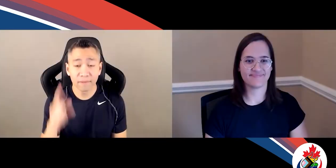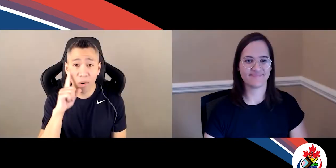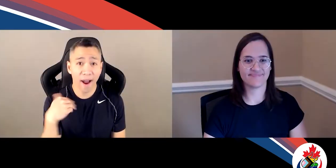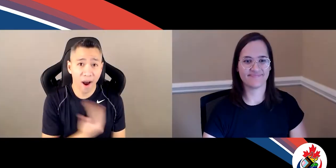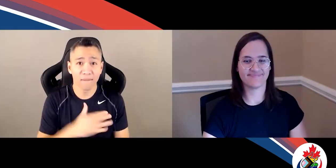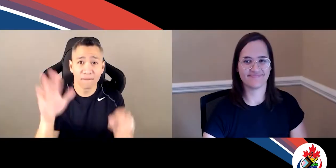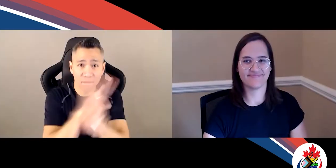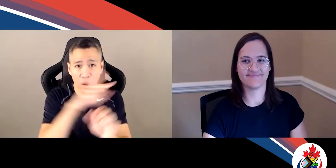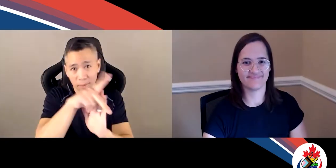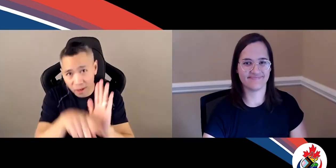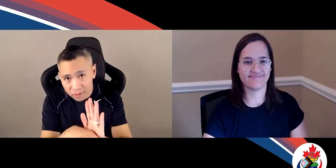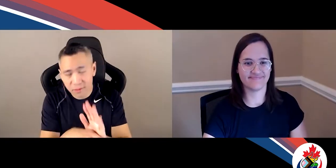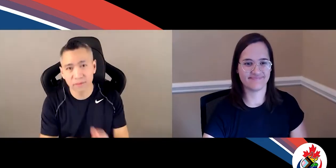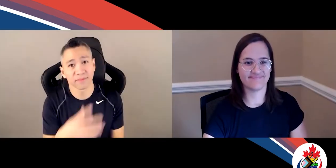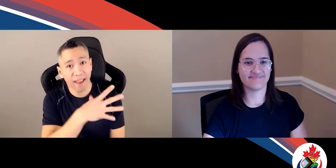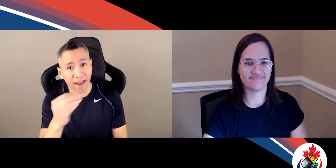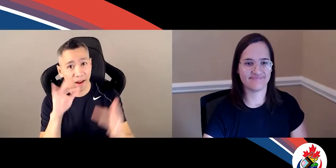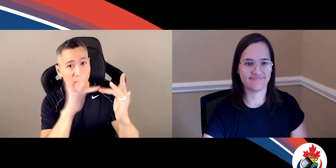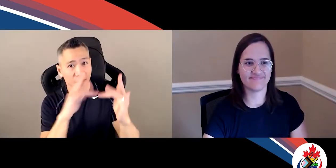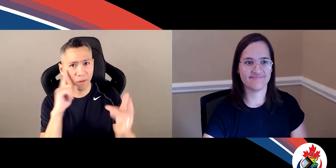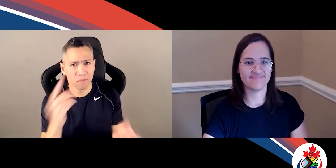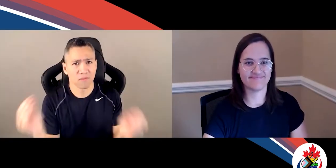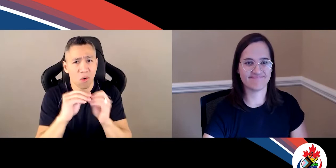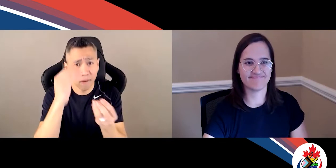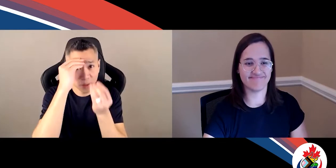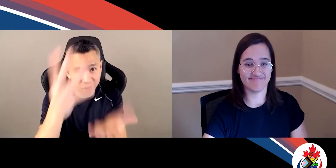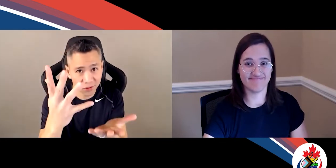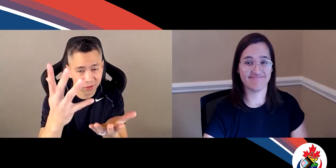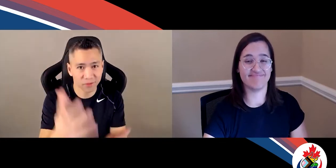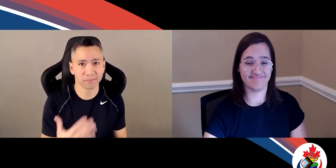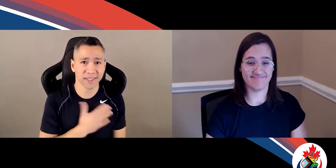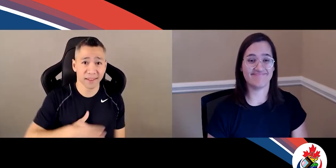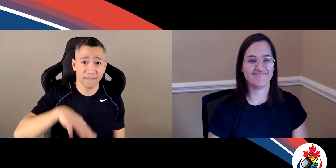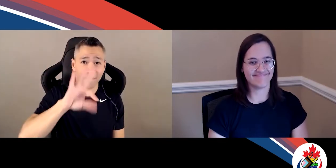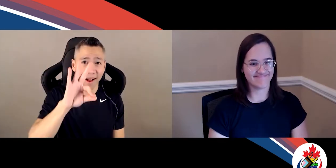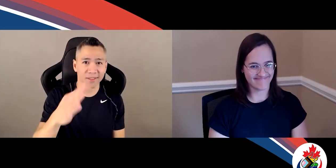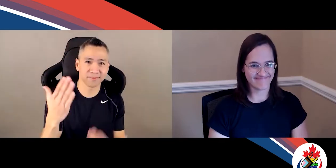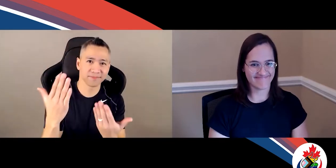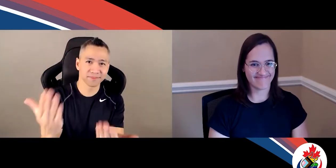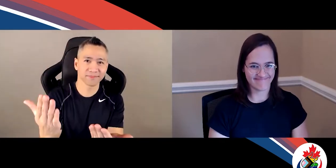For our full policy and contact information, please find it at here: